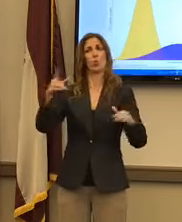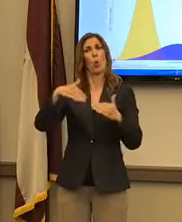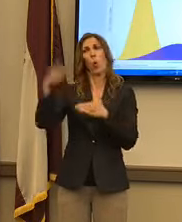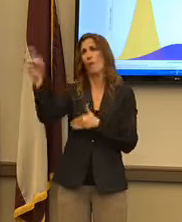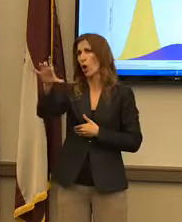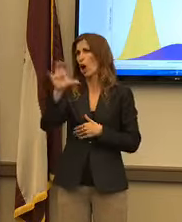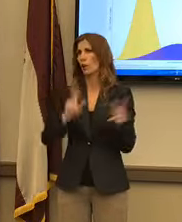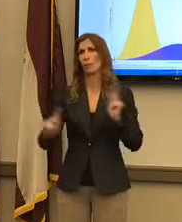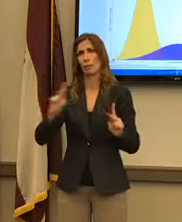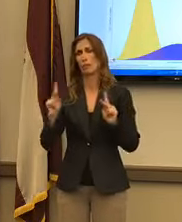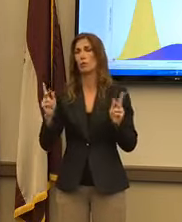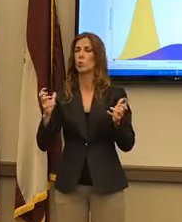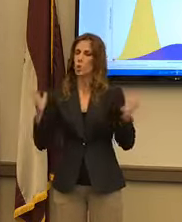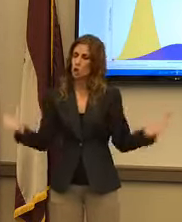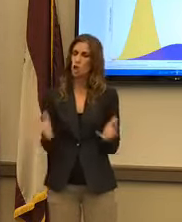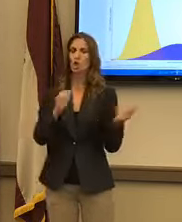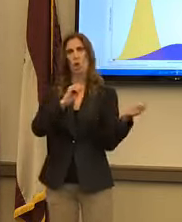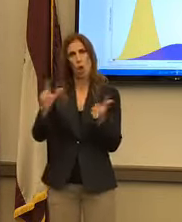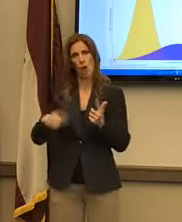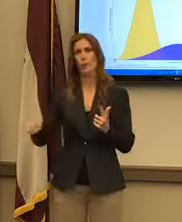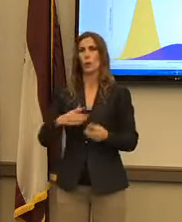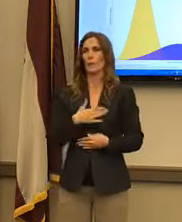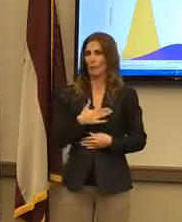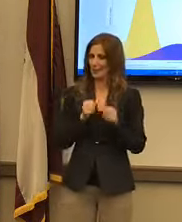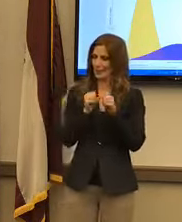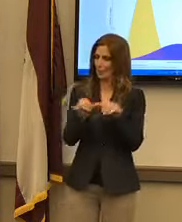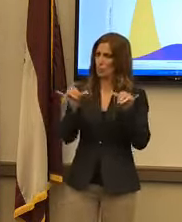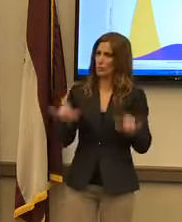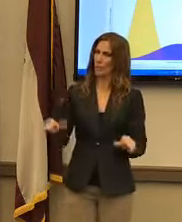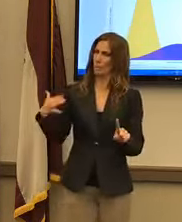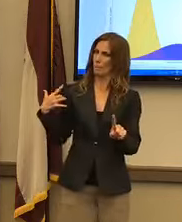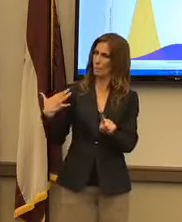we just want to encourage everybody to continue to do what you're doing we are